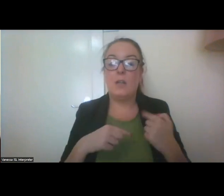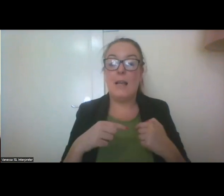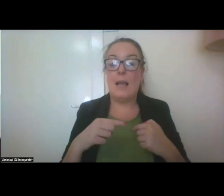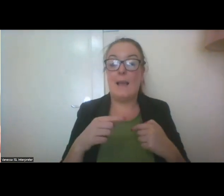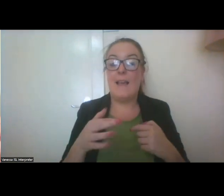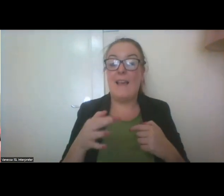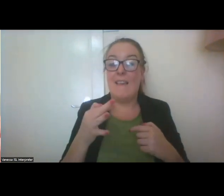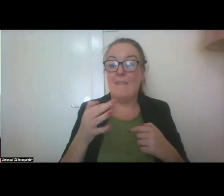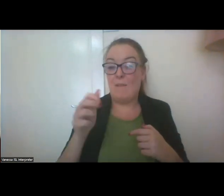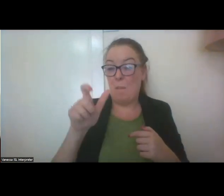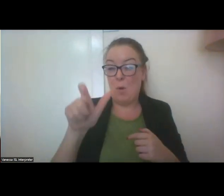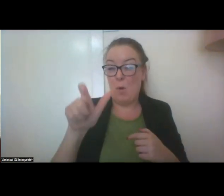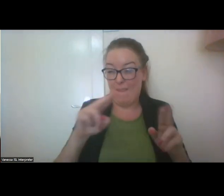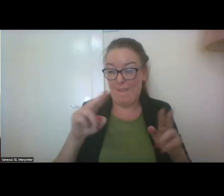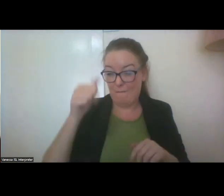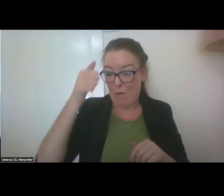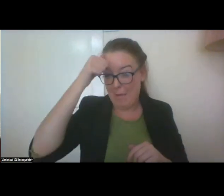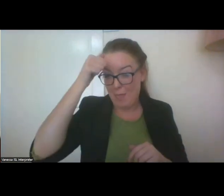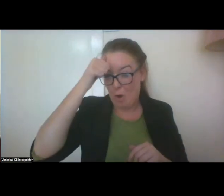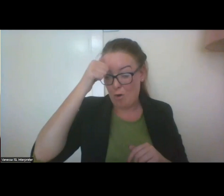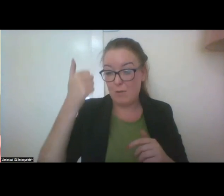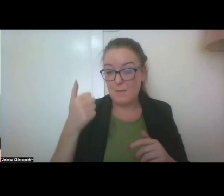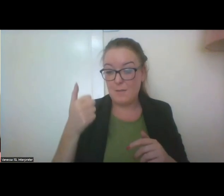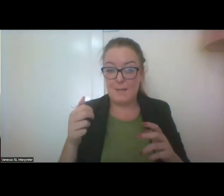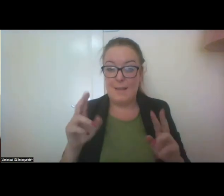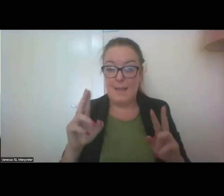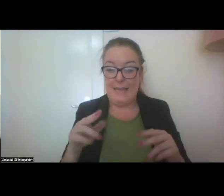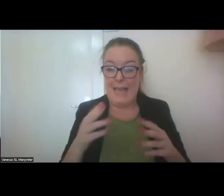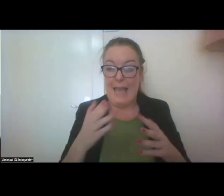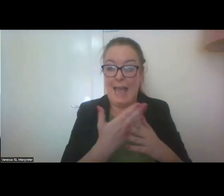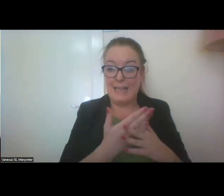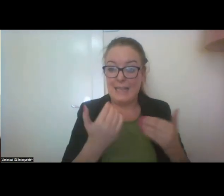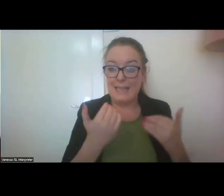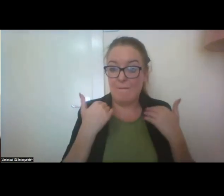to be able to access that information. Now, with NaviLens Go, what the QR code –